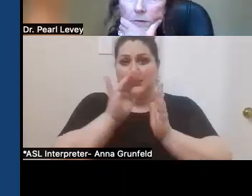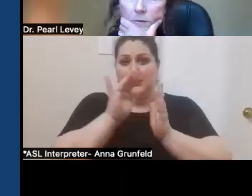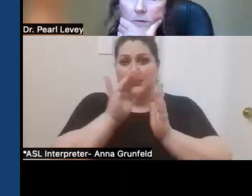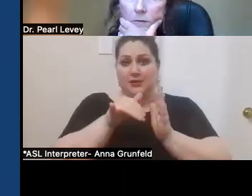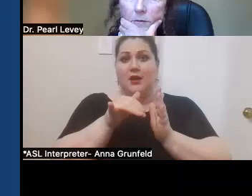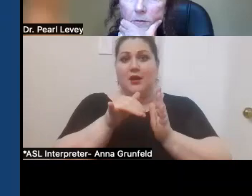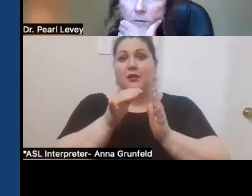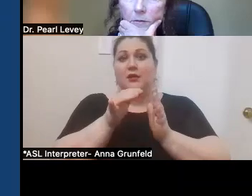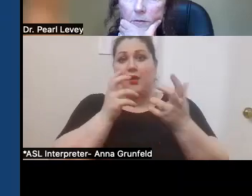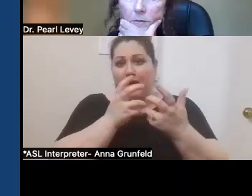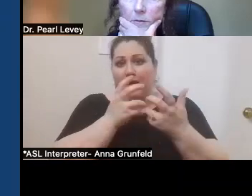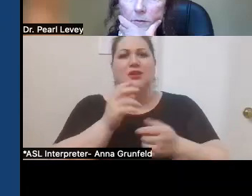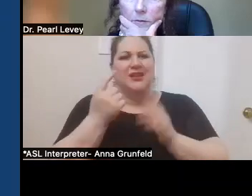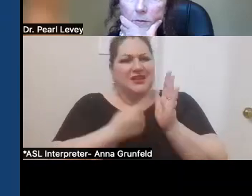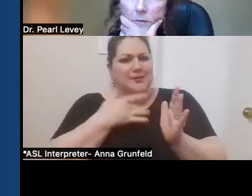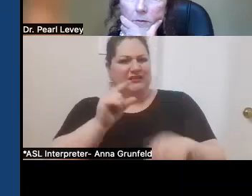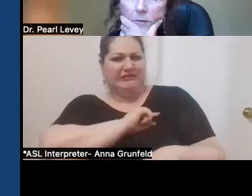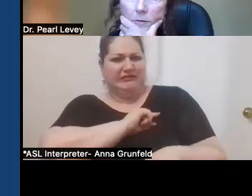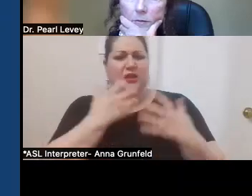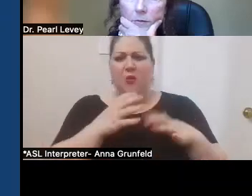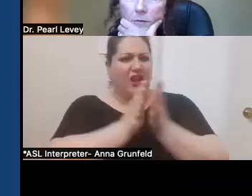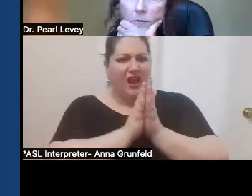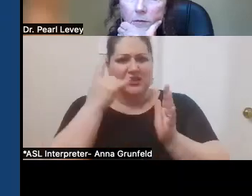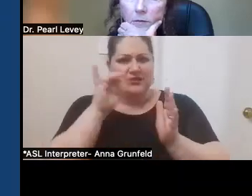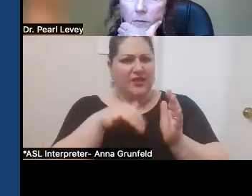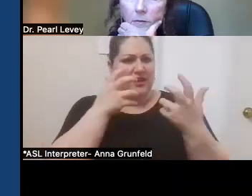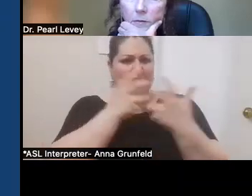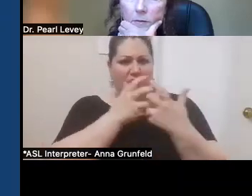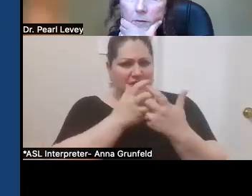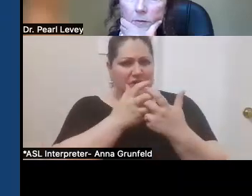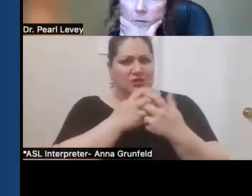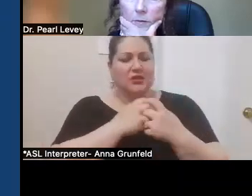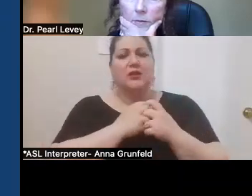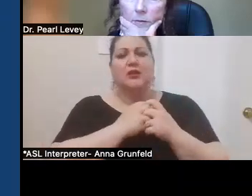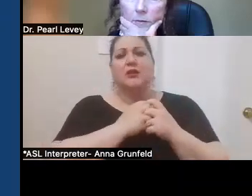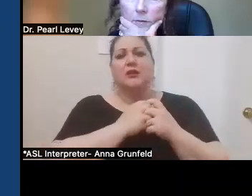And so those also have to be addressed and it also says well that there are